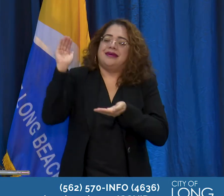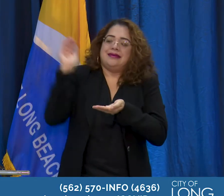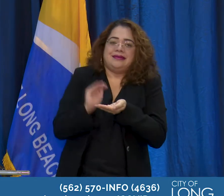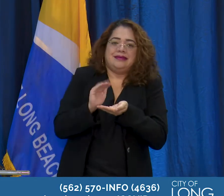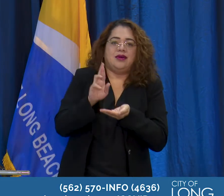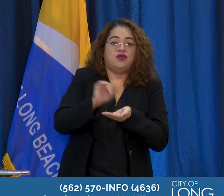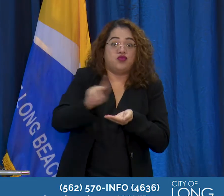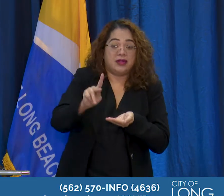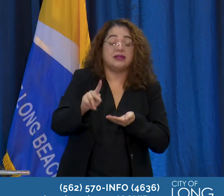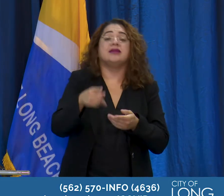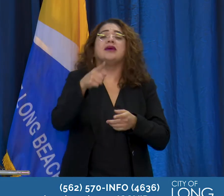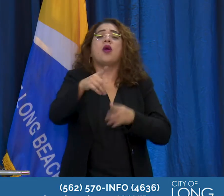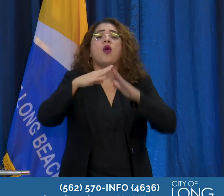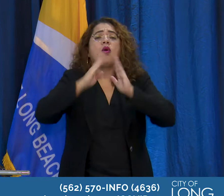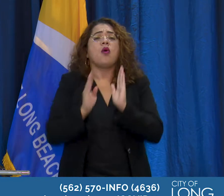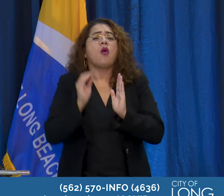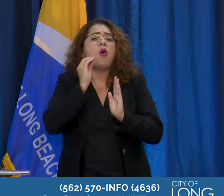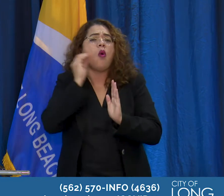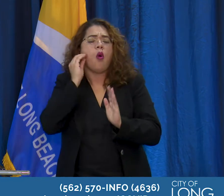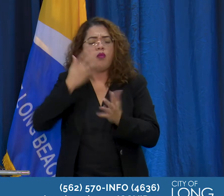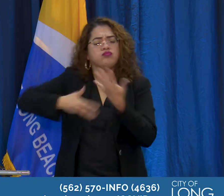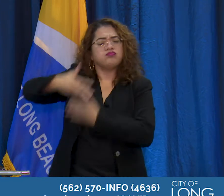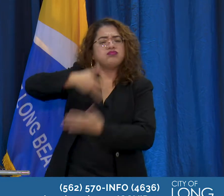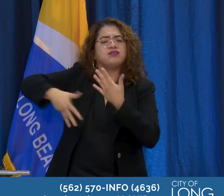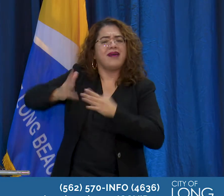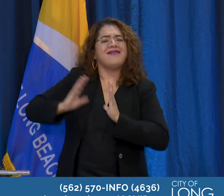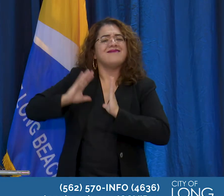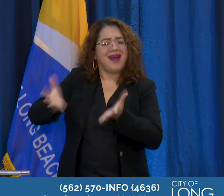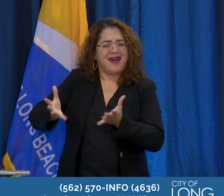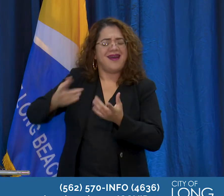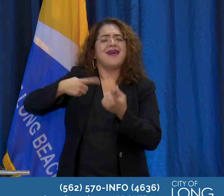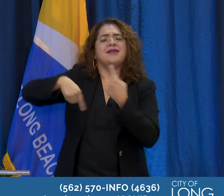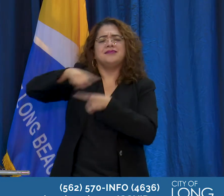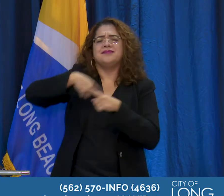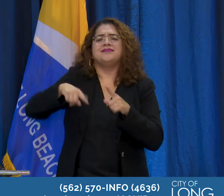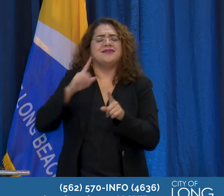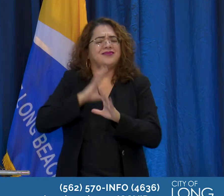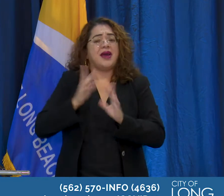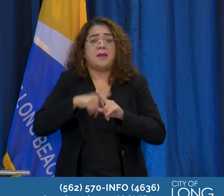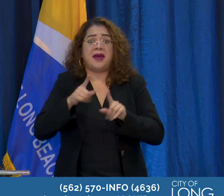I know wearing these masks aren't always comfortable and we're asking everyone to do something